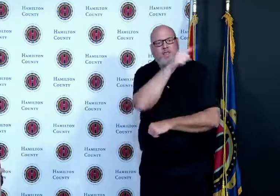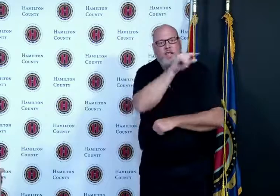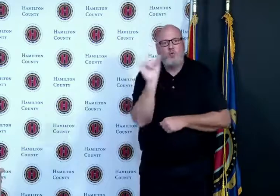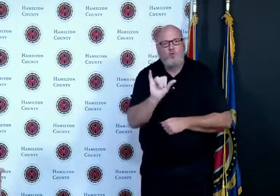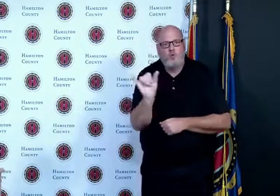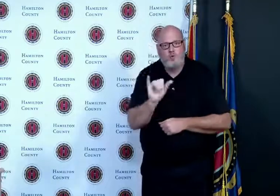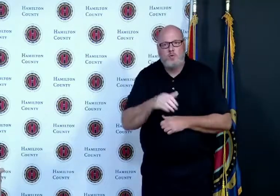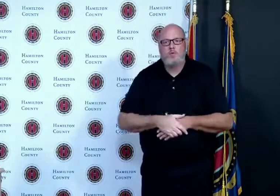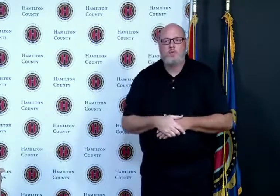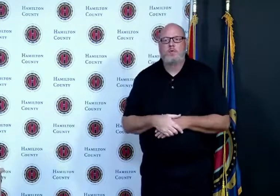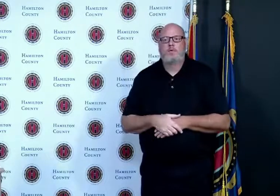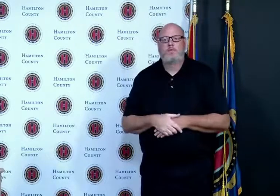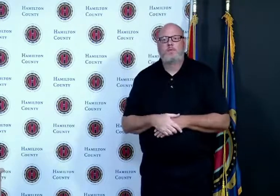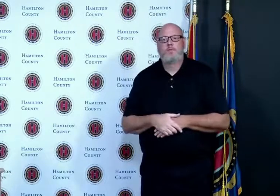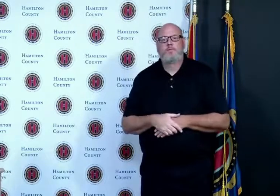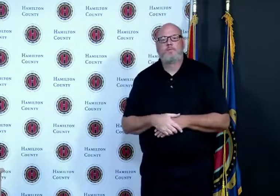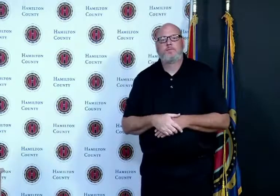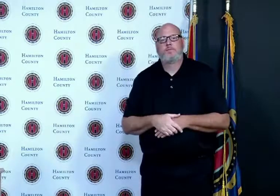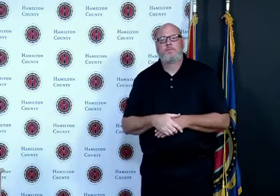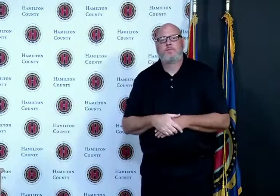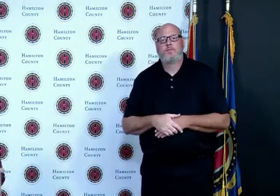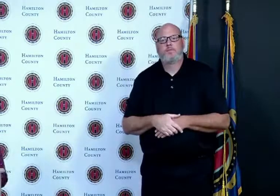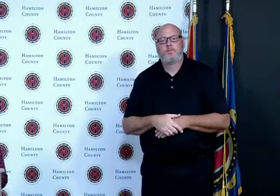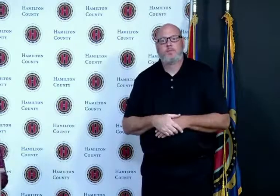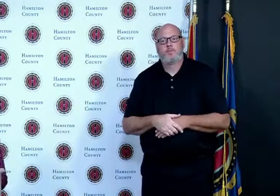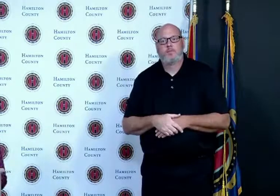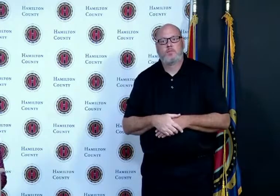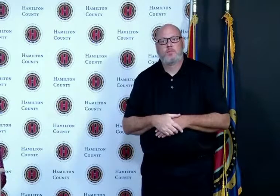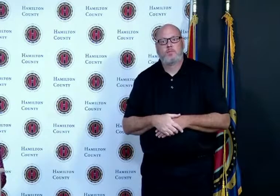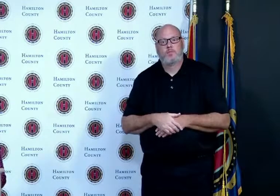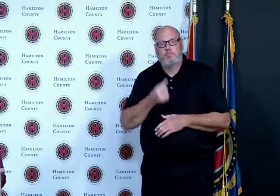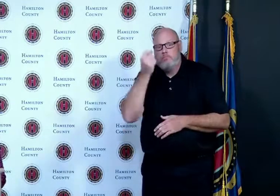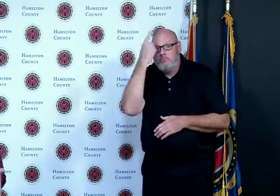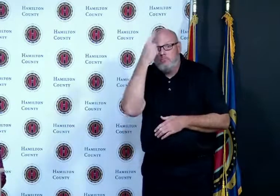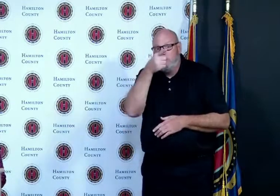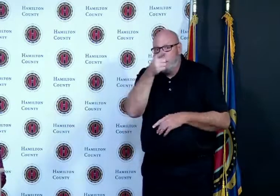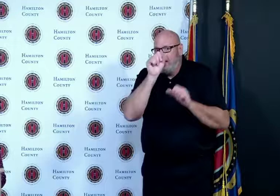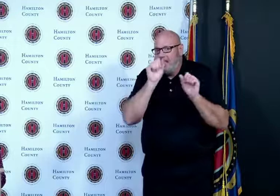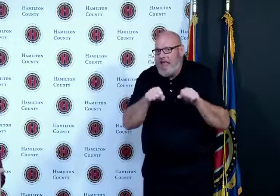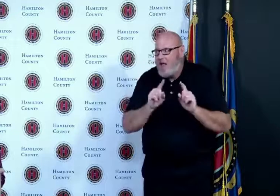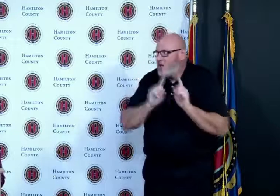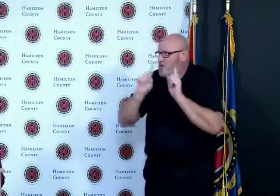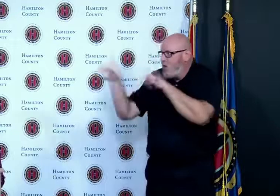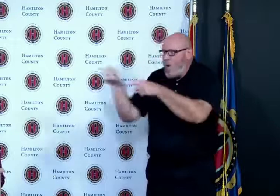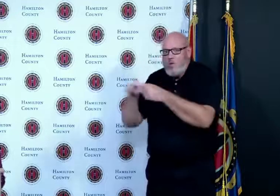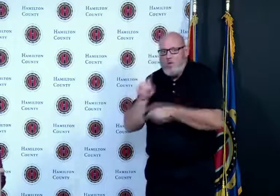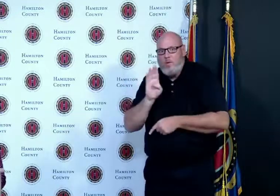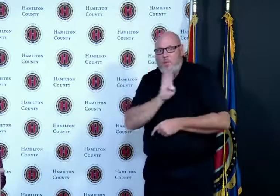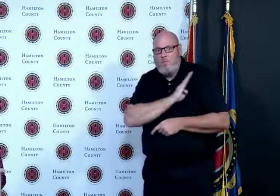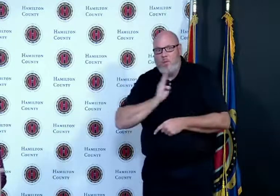Elections so this morning we're going to be joined virtually by some of the folks in our community